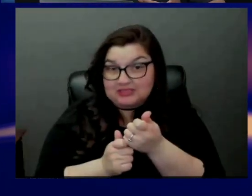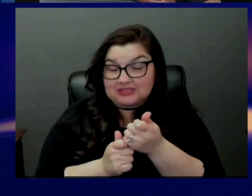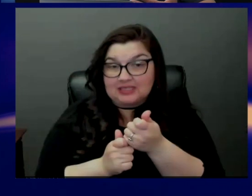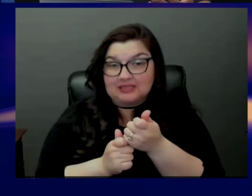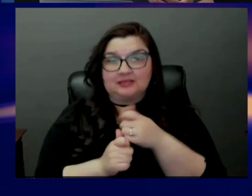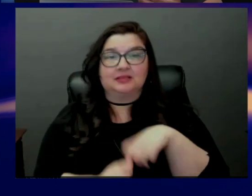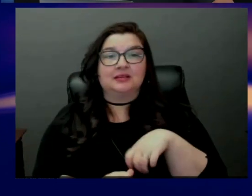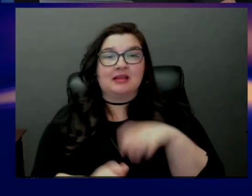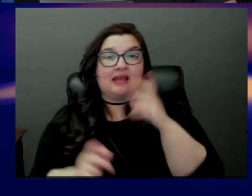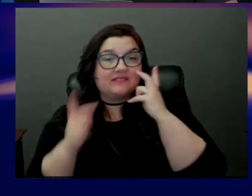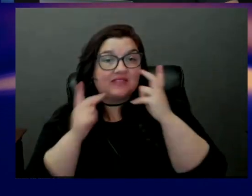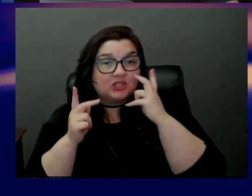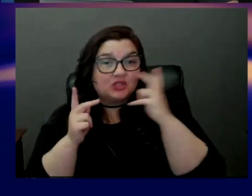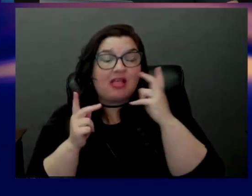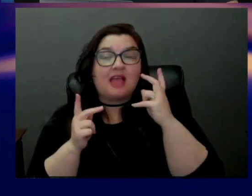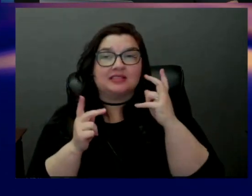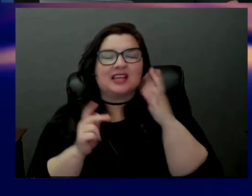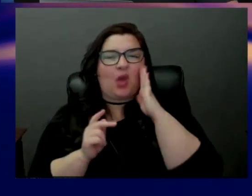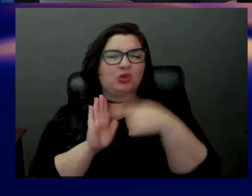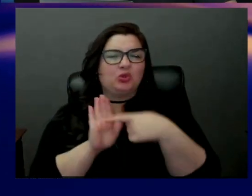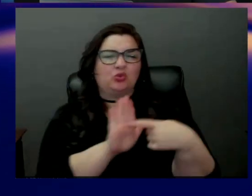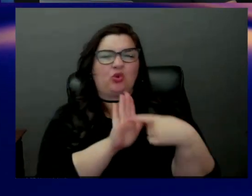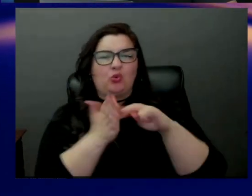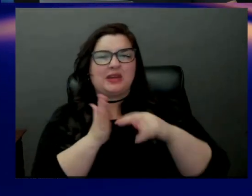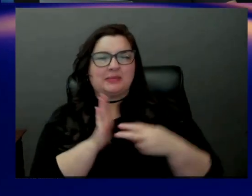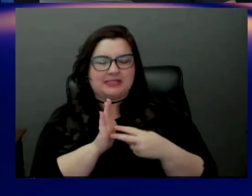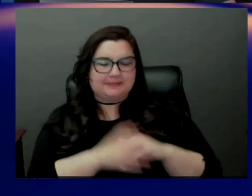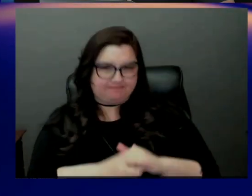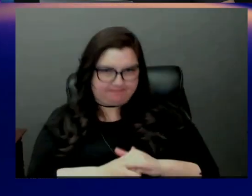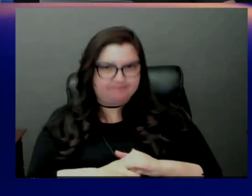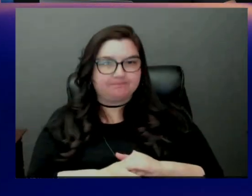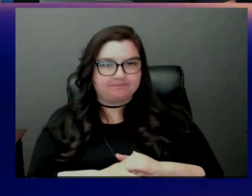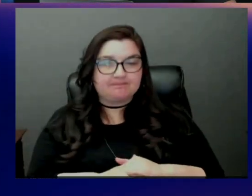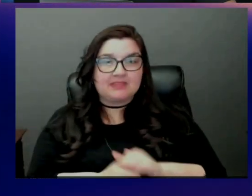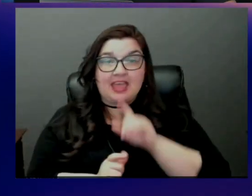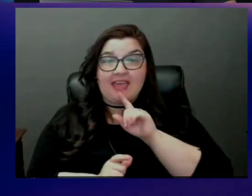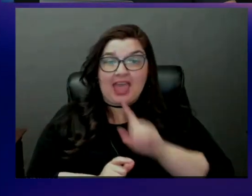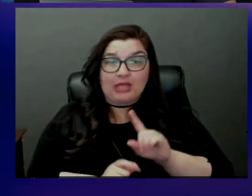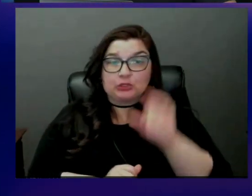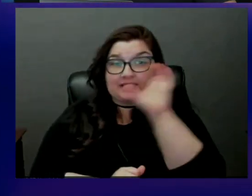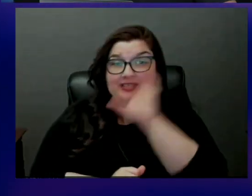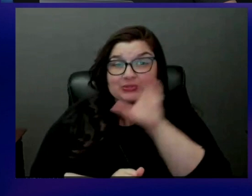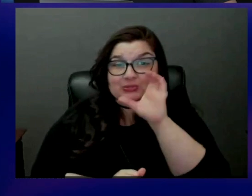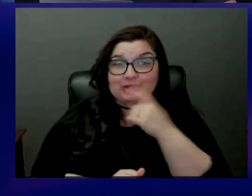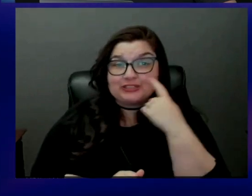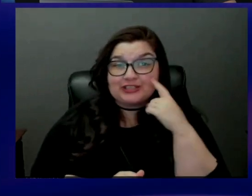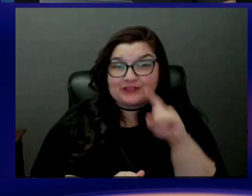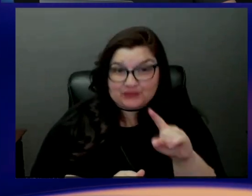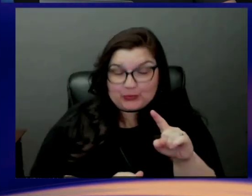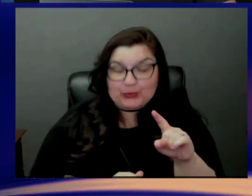that I'm gonna show you what that means. So I'm actually searching for the max bytes